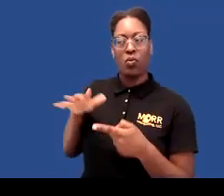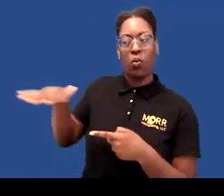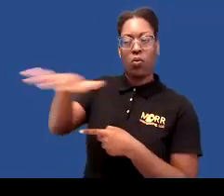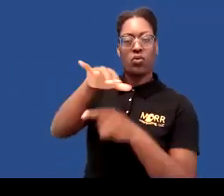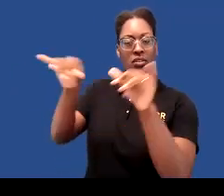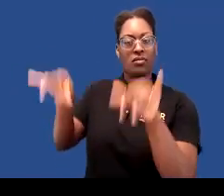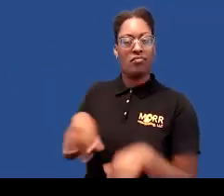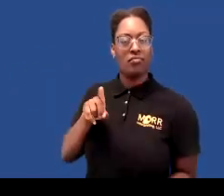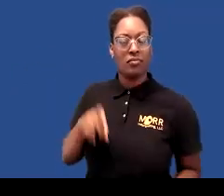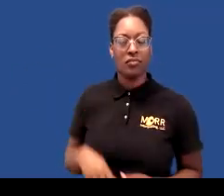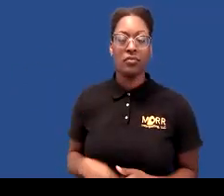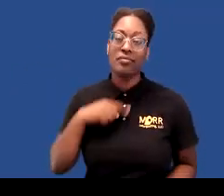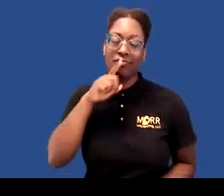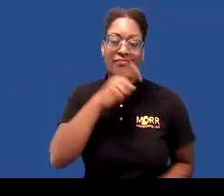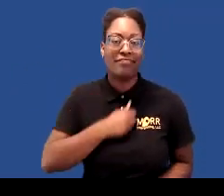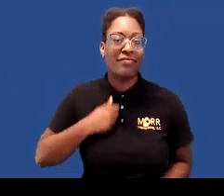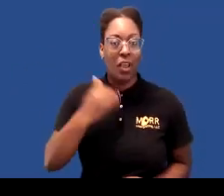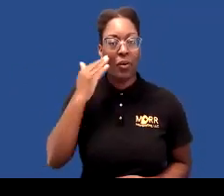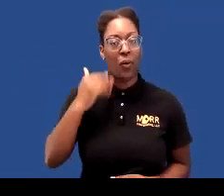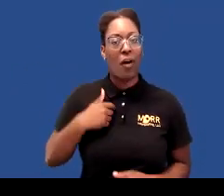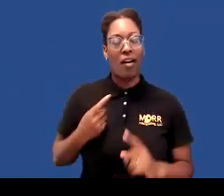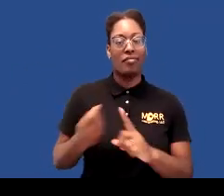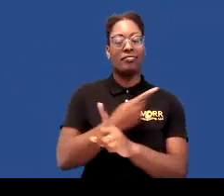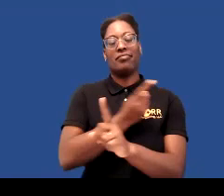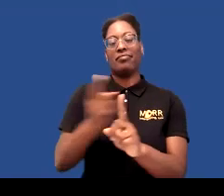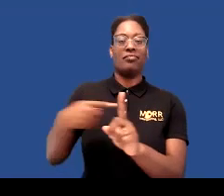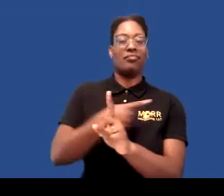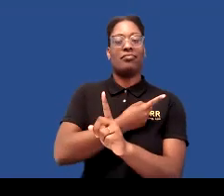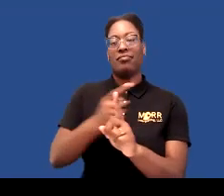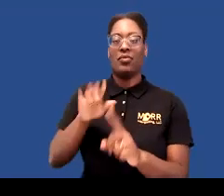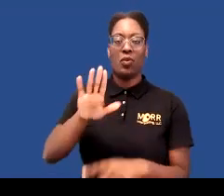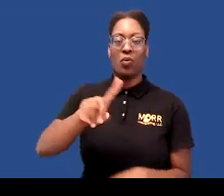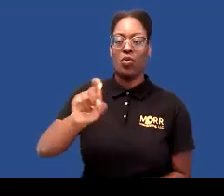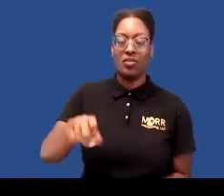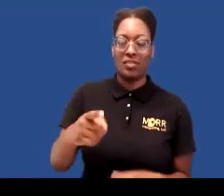As I mentioned at the very beginning, I am not an expert on antiracism.